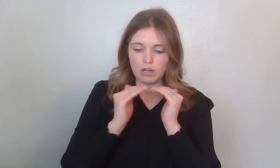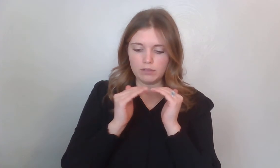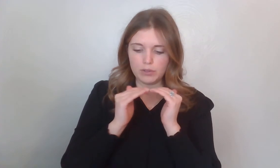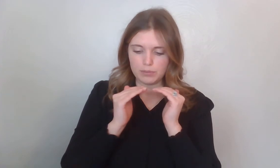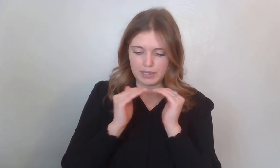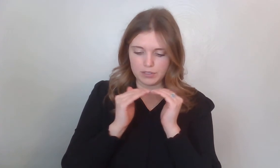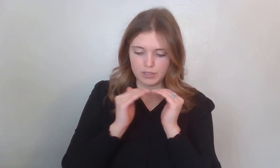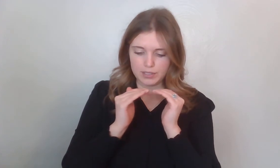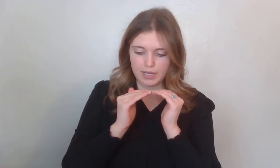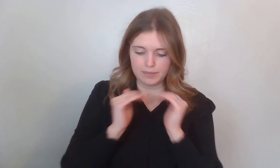All of those meanings for this sign.